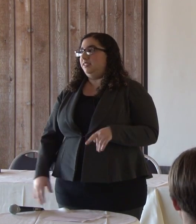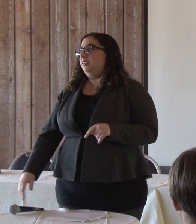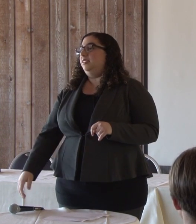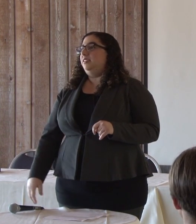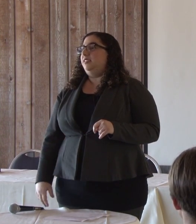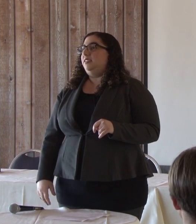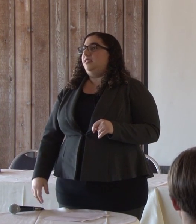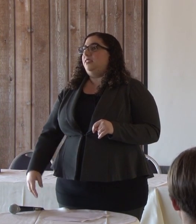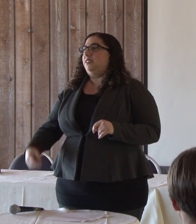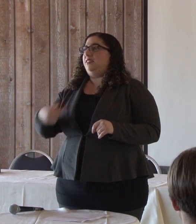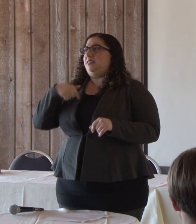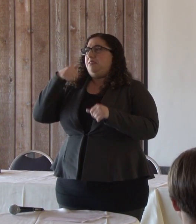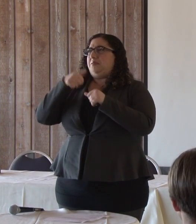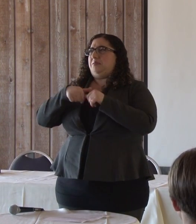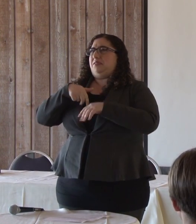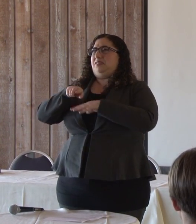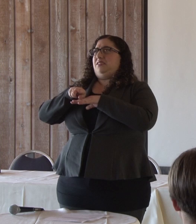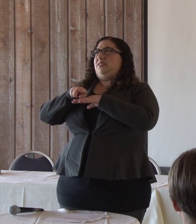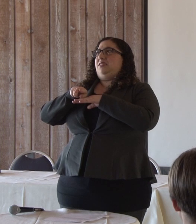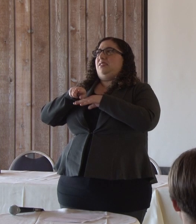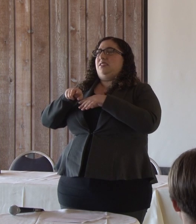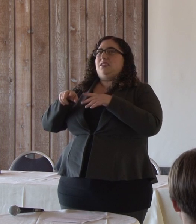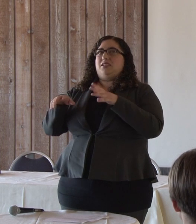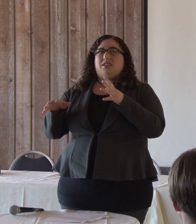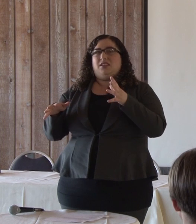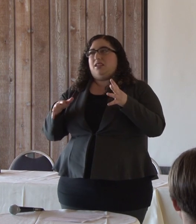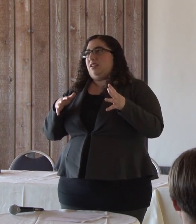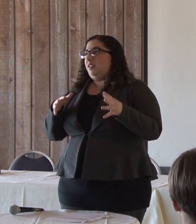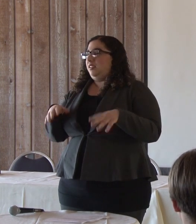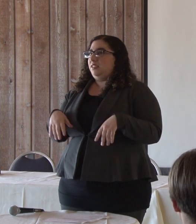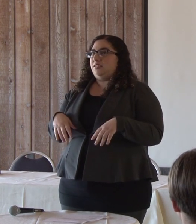At that time I didn't even have my hearing aids on. So I was completely